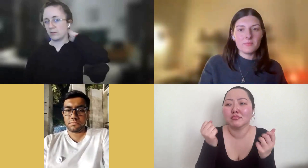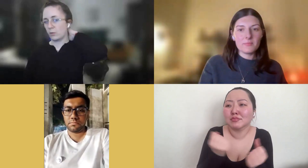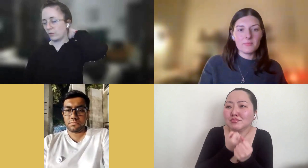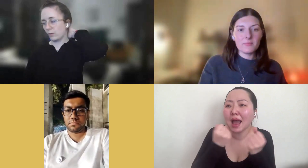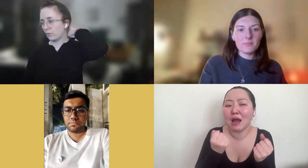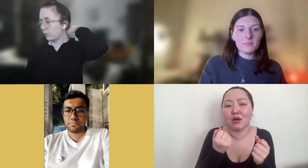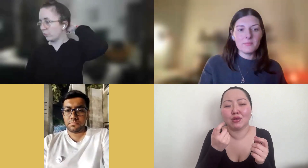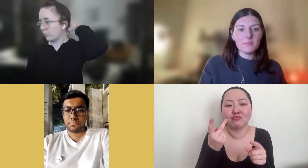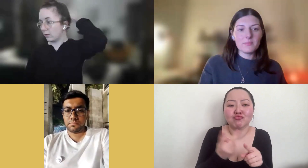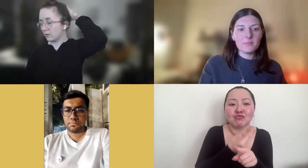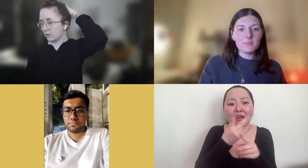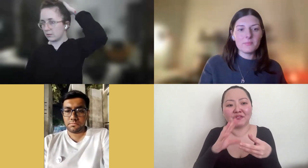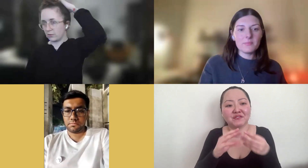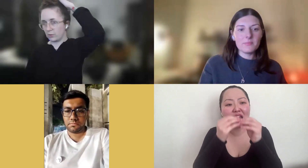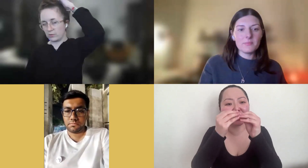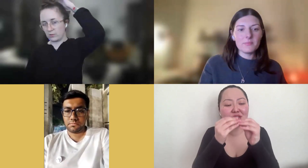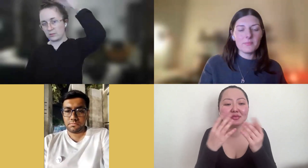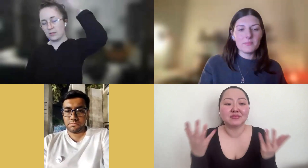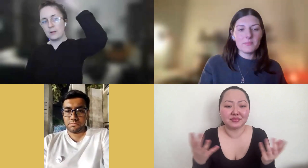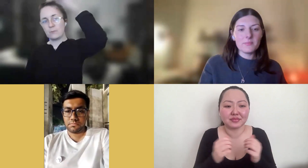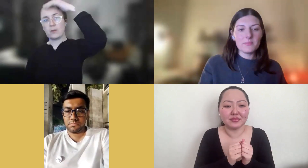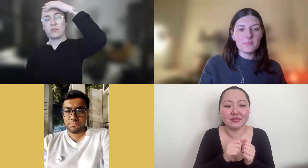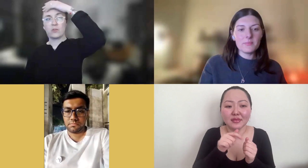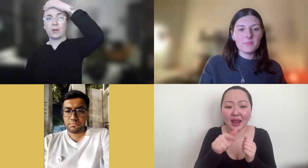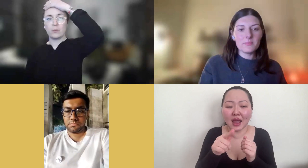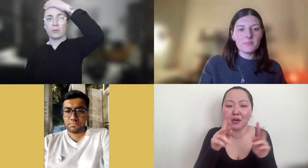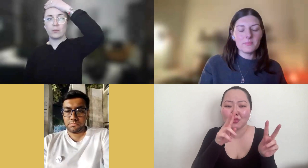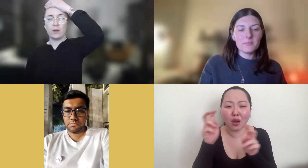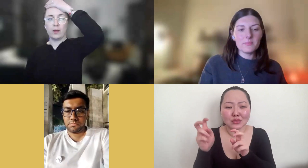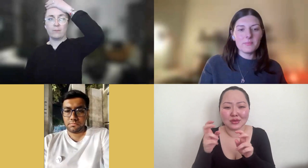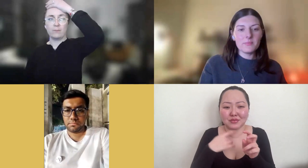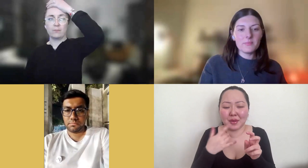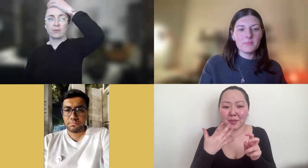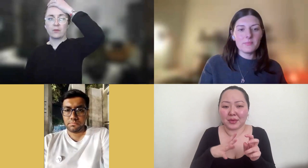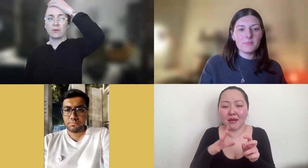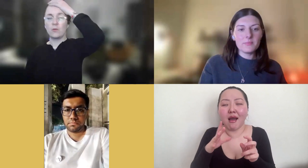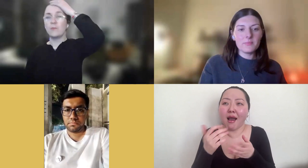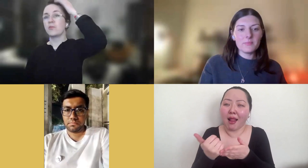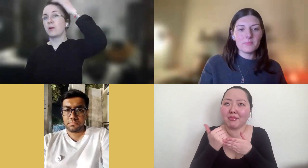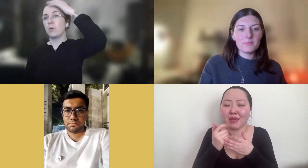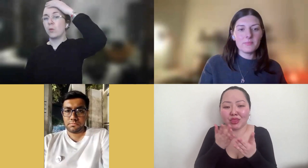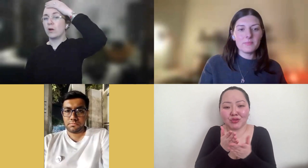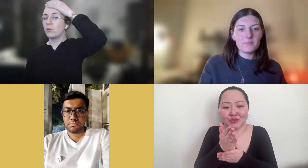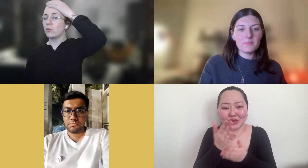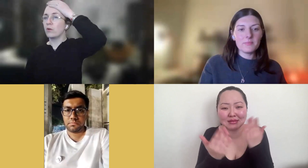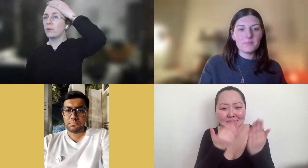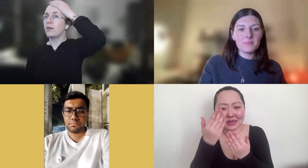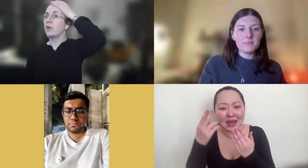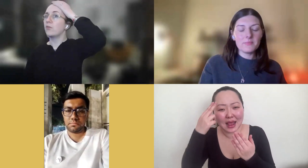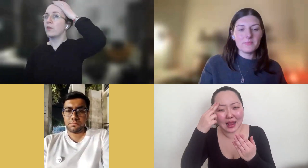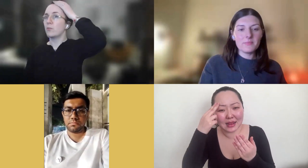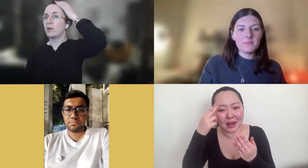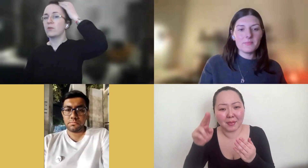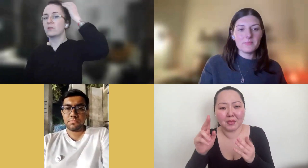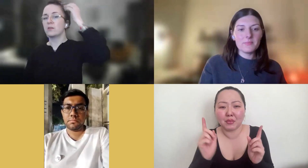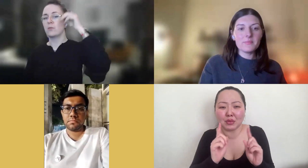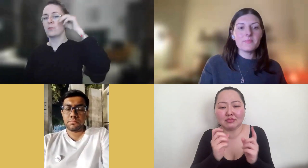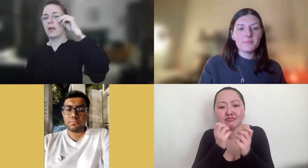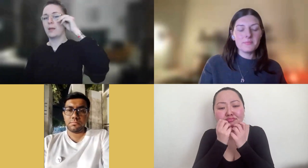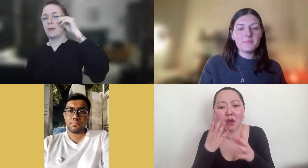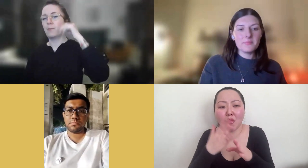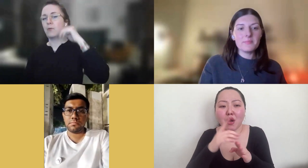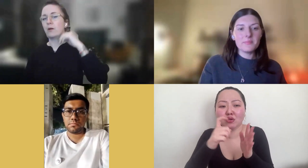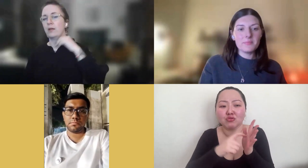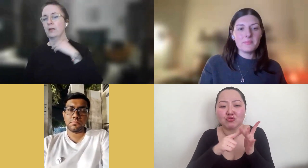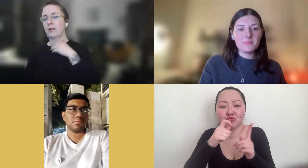There is a quote from this incredible work from, Crip Technoscience Manifesto by Aimi Hamraie and